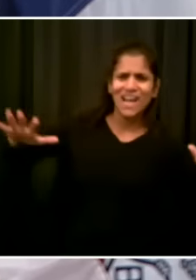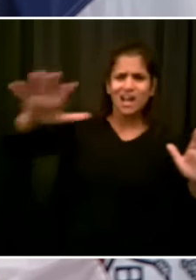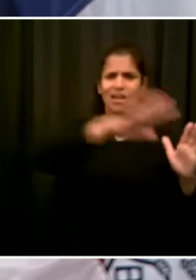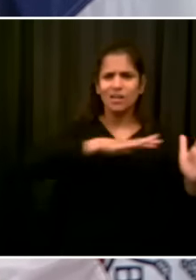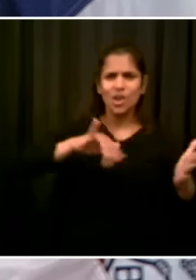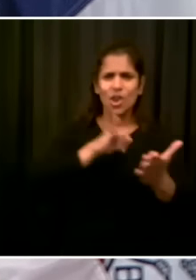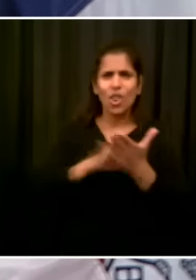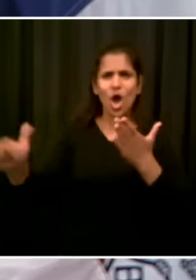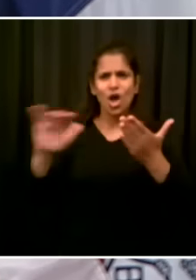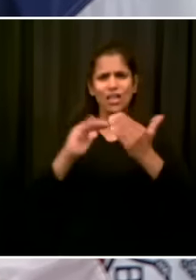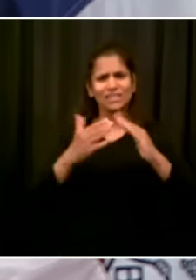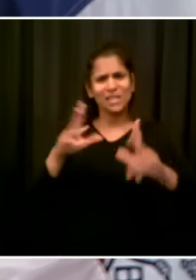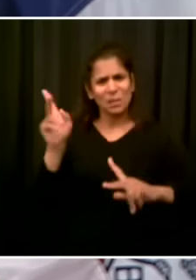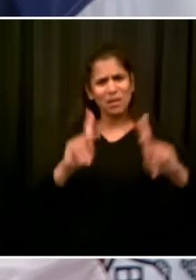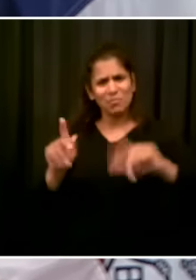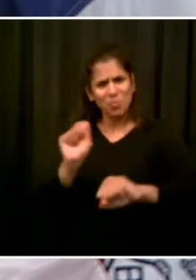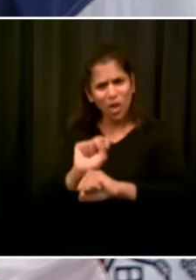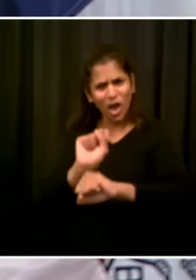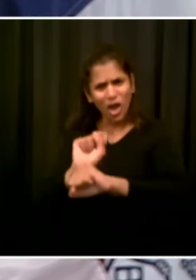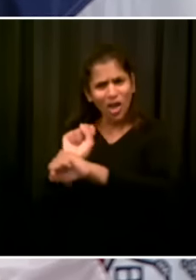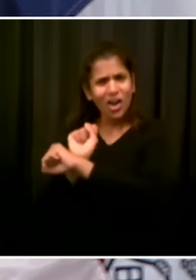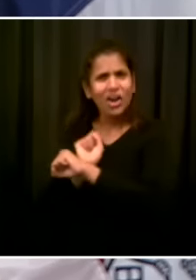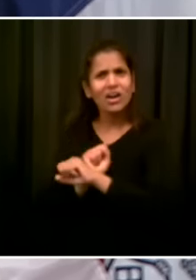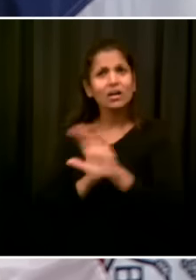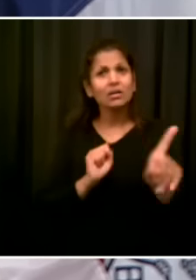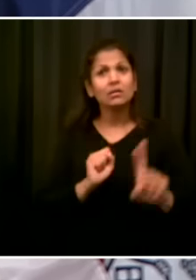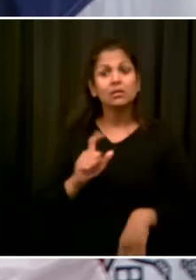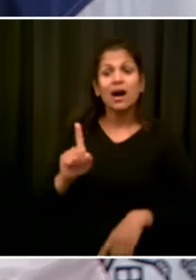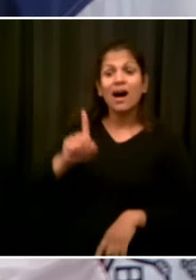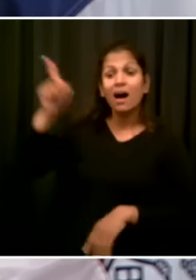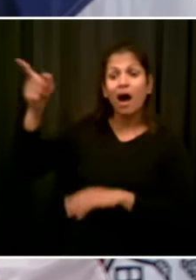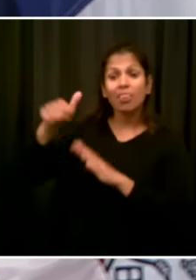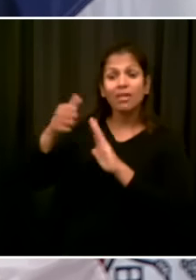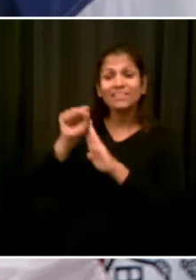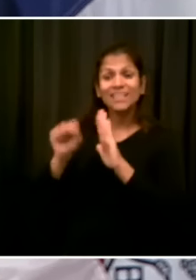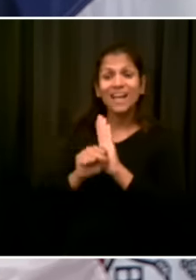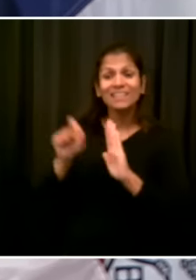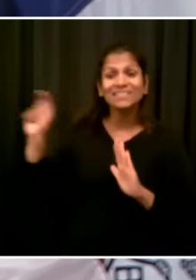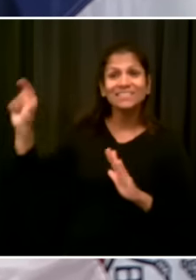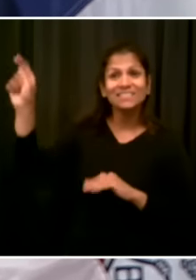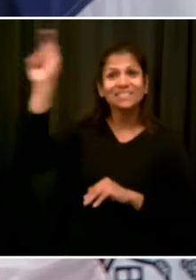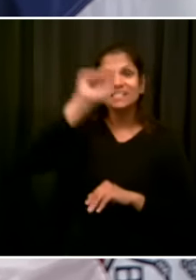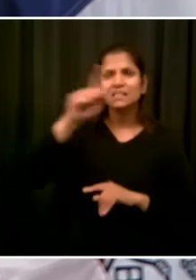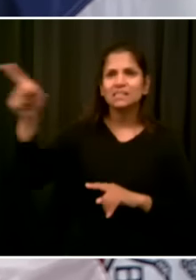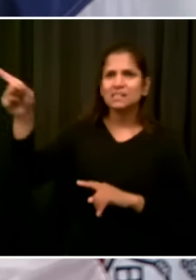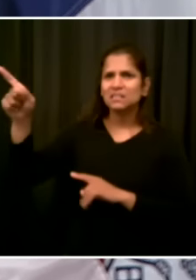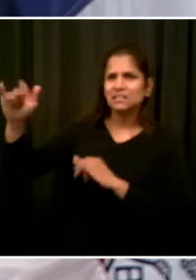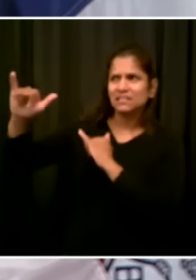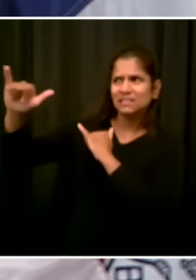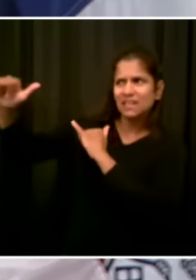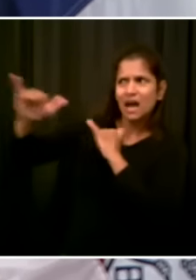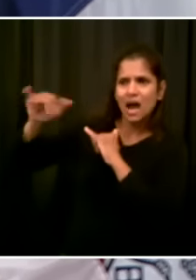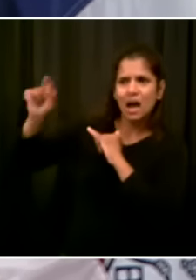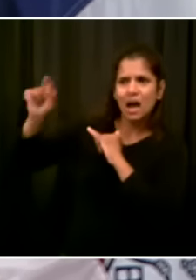ON BARS AND RESTRAAUNTS. VILOATOINS AND SUSPENDED LICENSES.